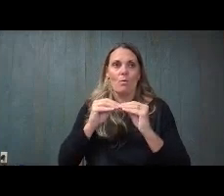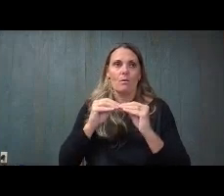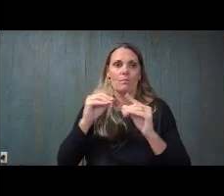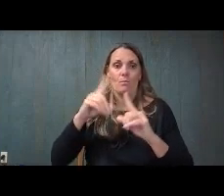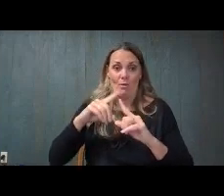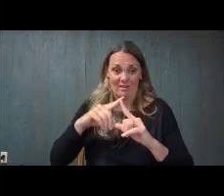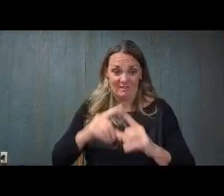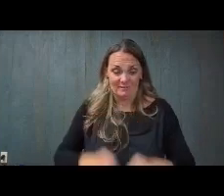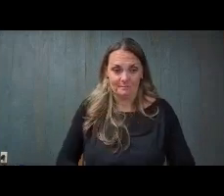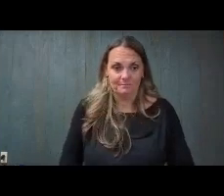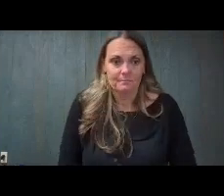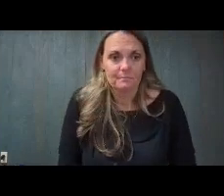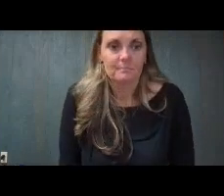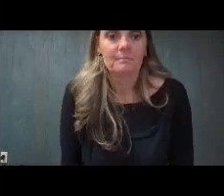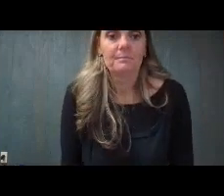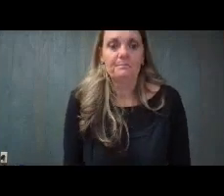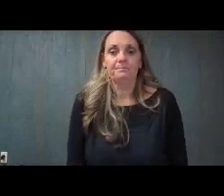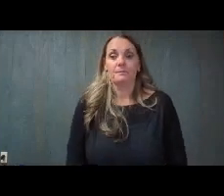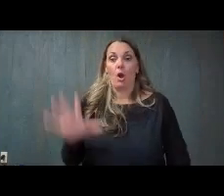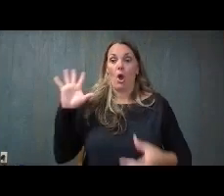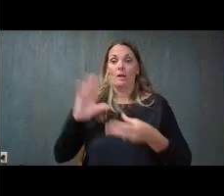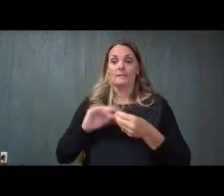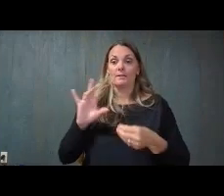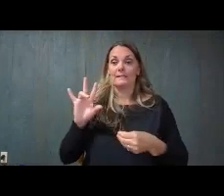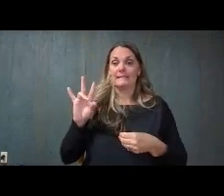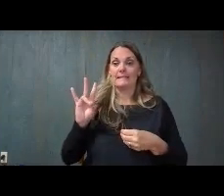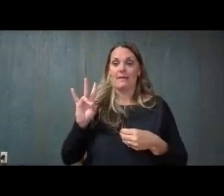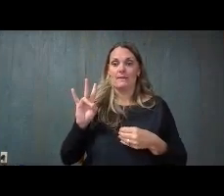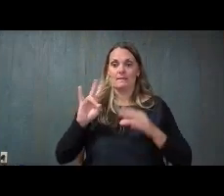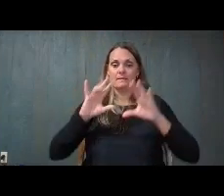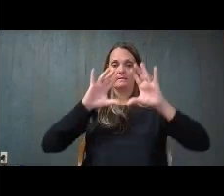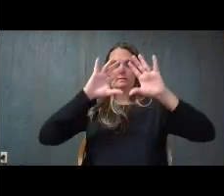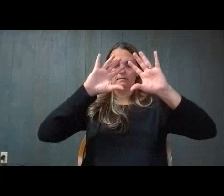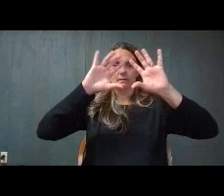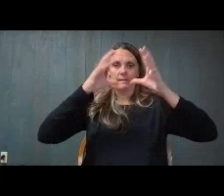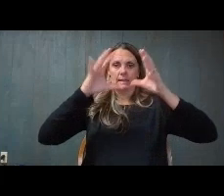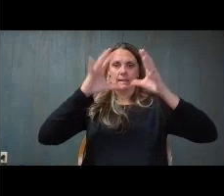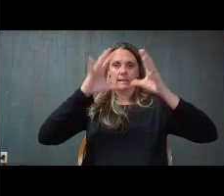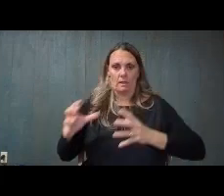There are seven evaluation categories for the evaluation criteria, with subcomponents